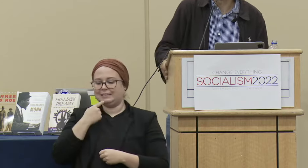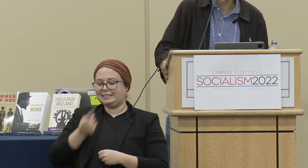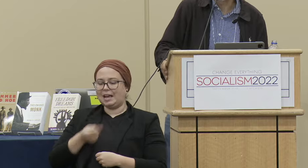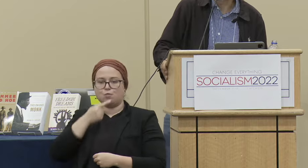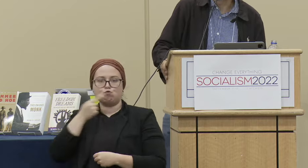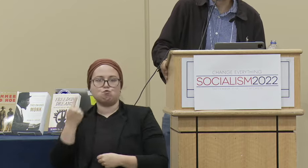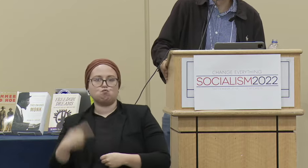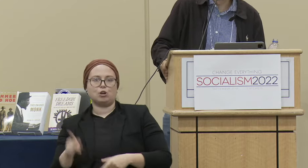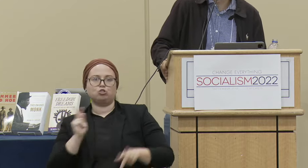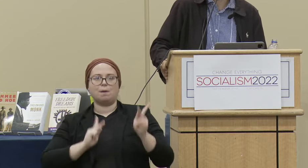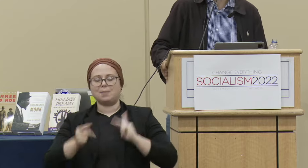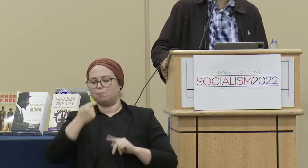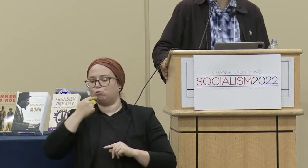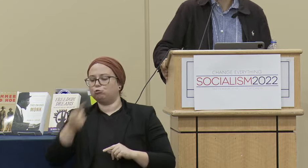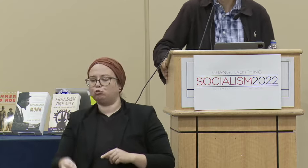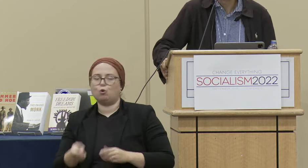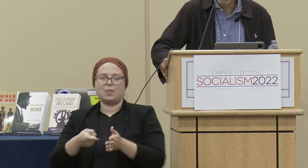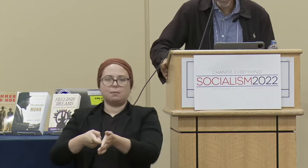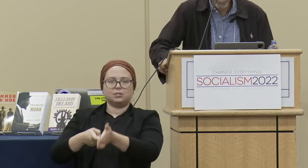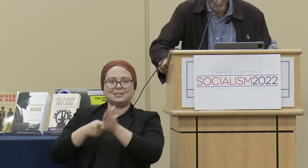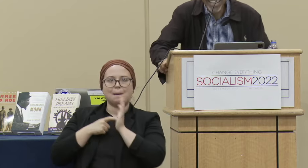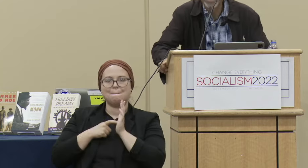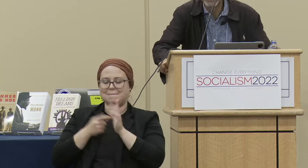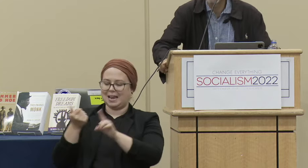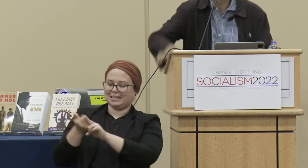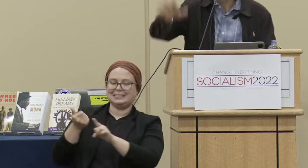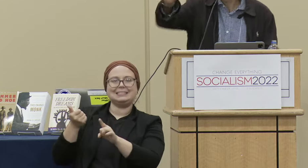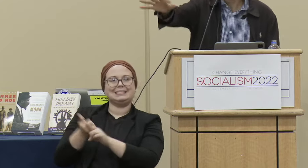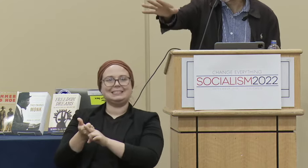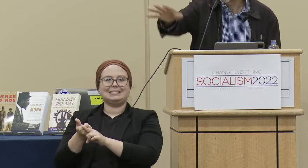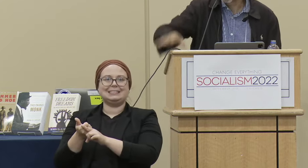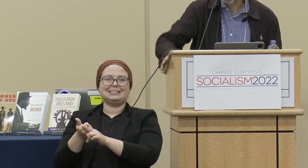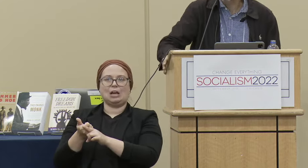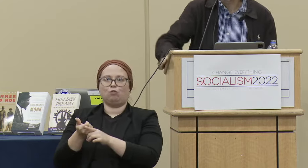a century. They were saying the Russians told them to ban